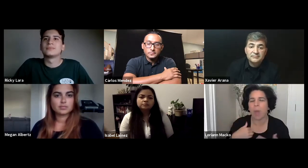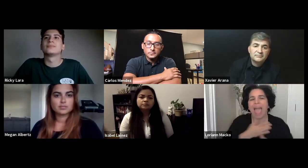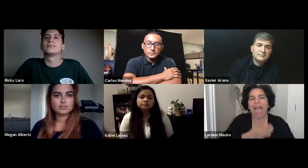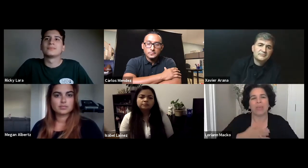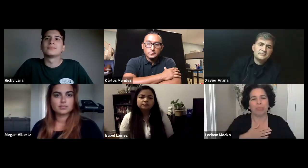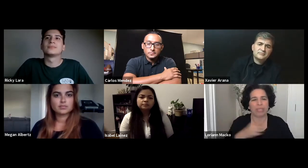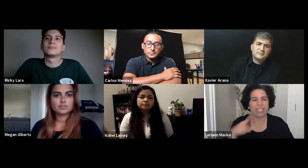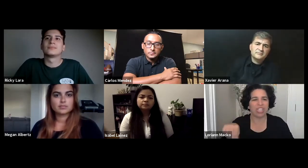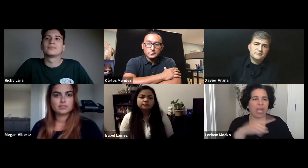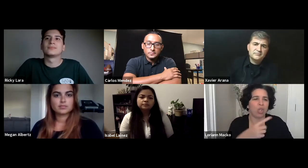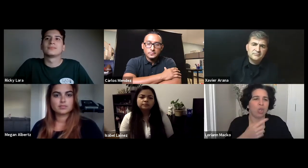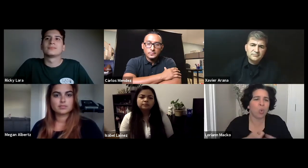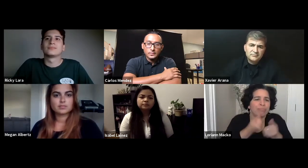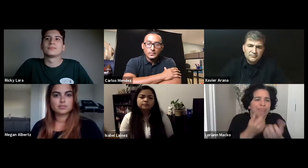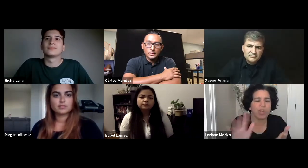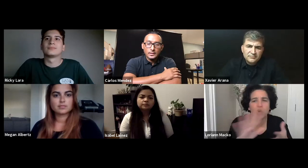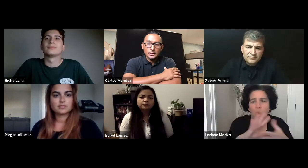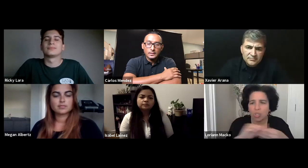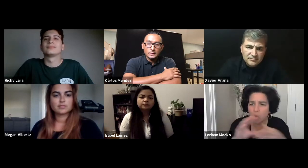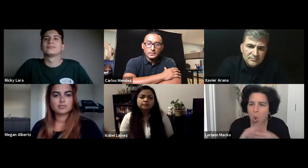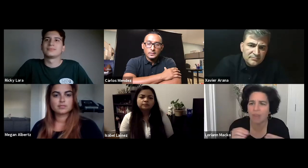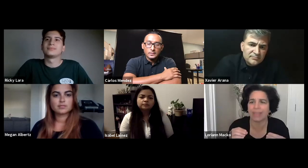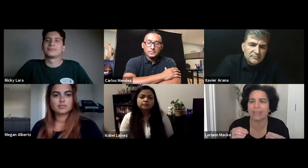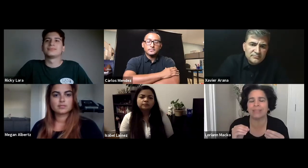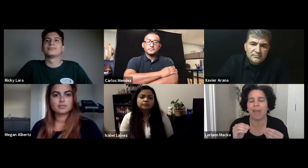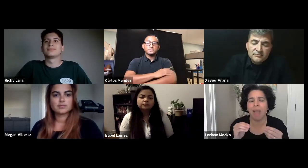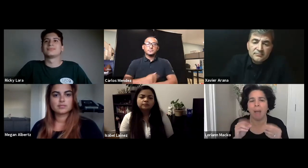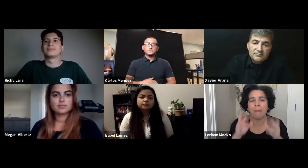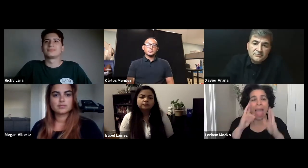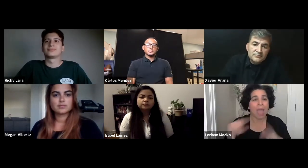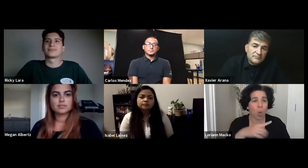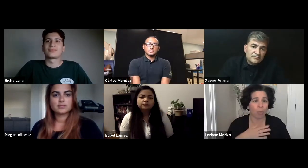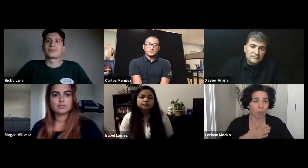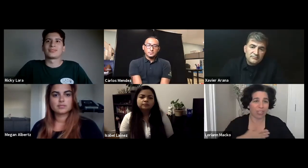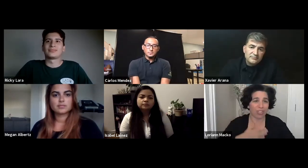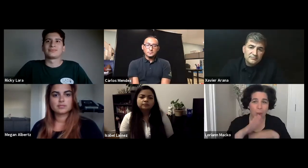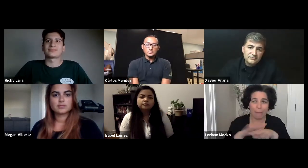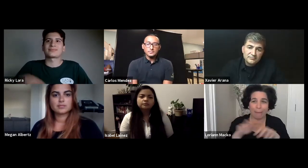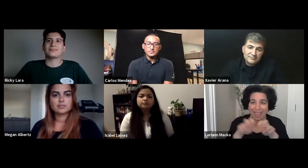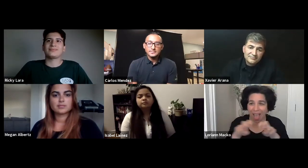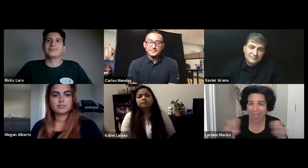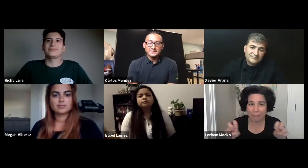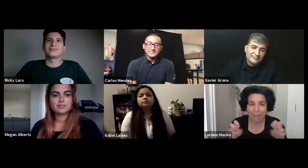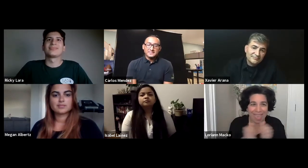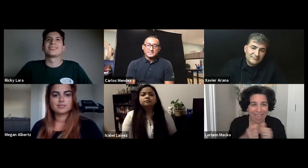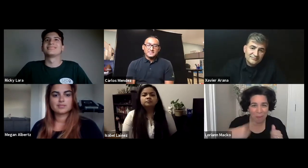Um, and appreciating... I appreciate you sharing your stories.